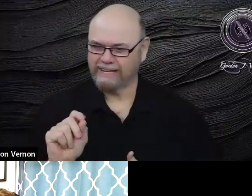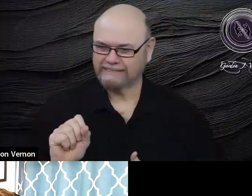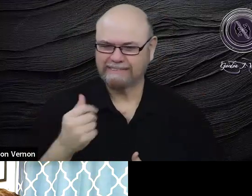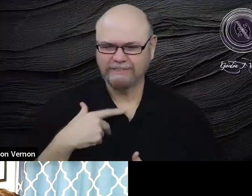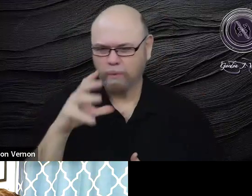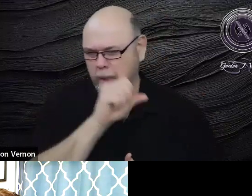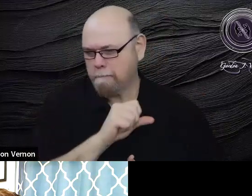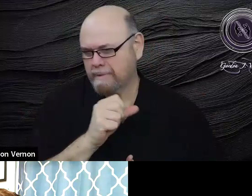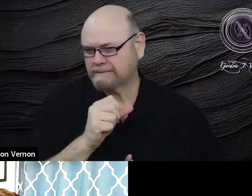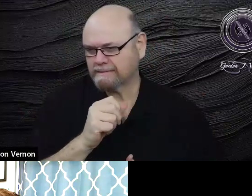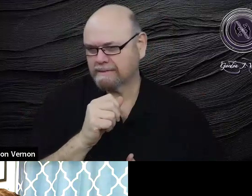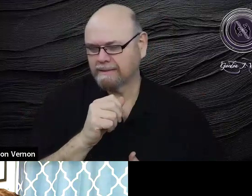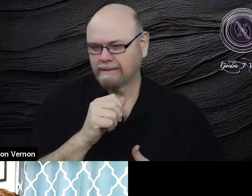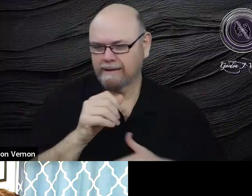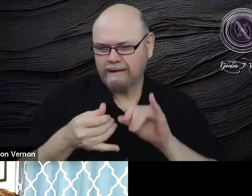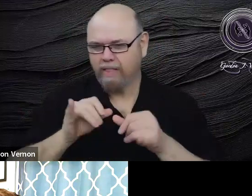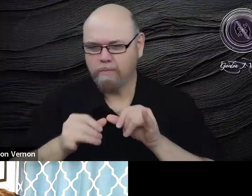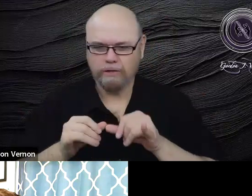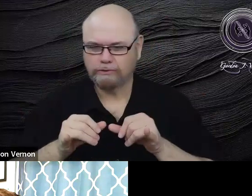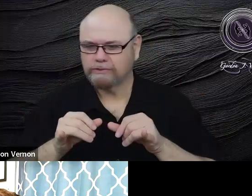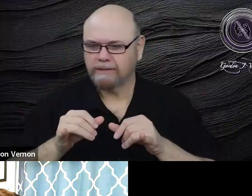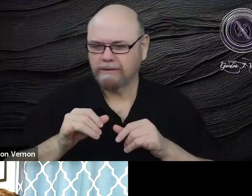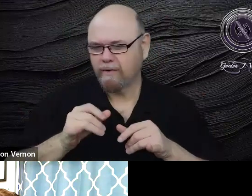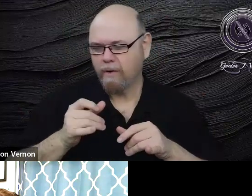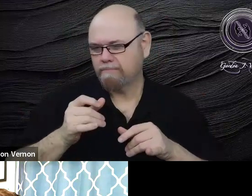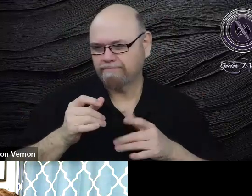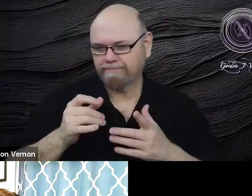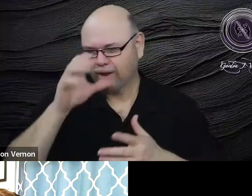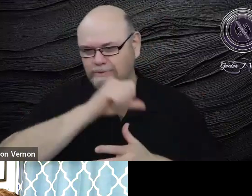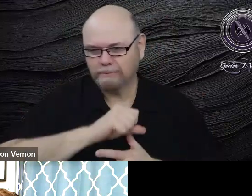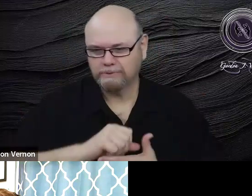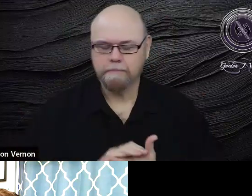correct on a few trials and then the task converges on an SNR